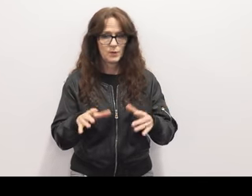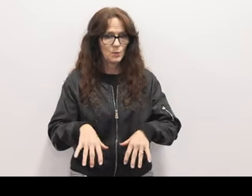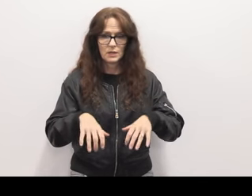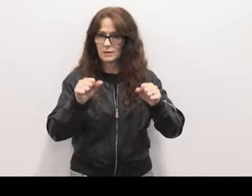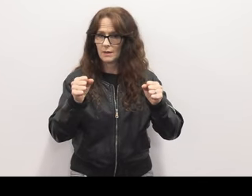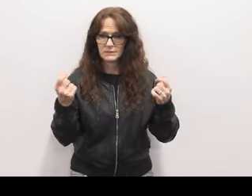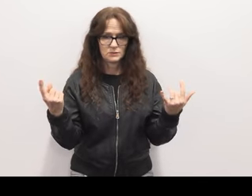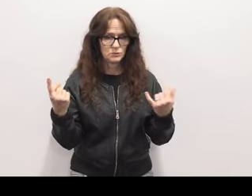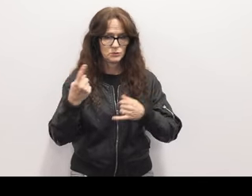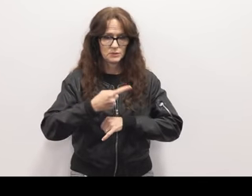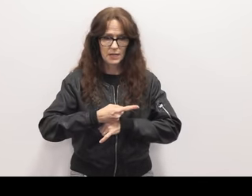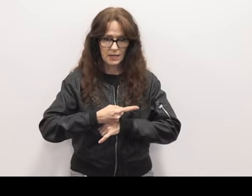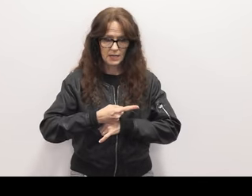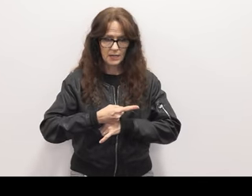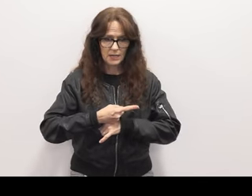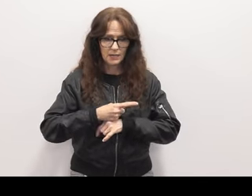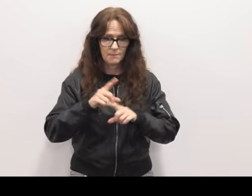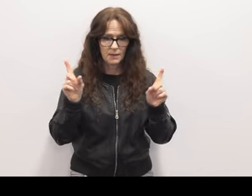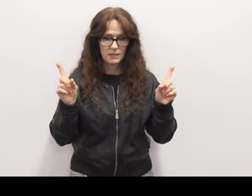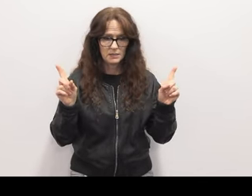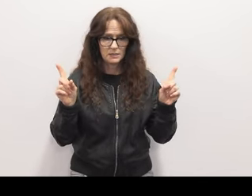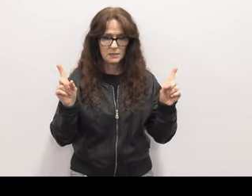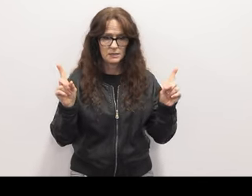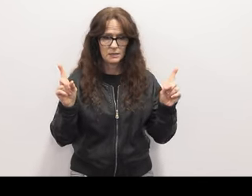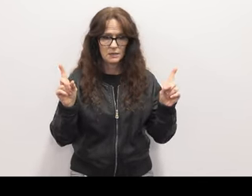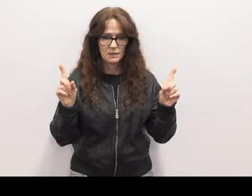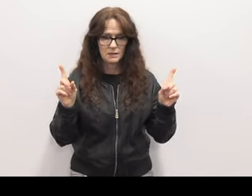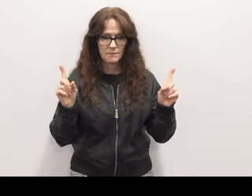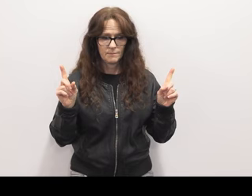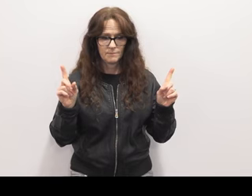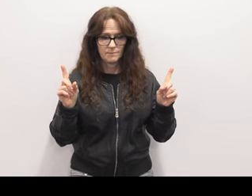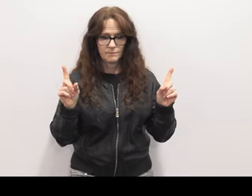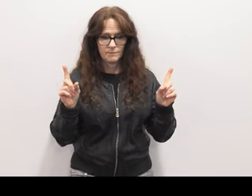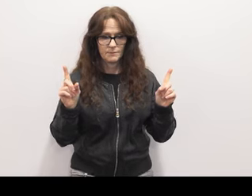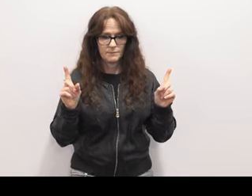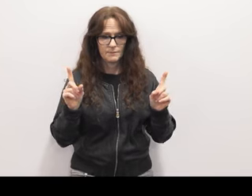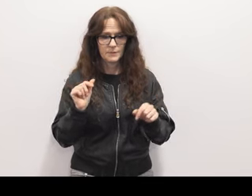but that it was a working template.